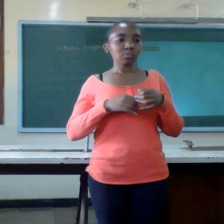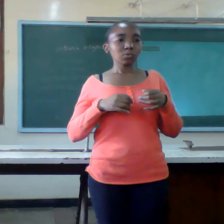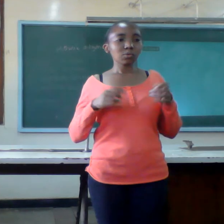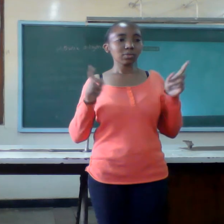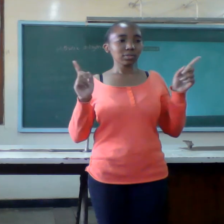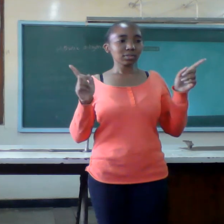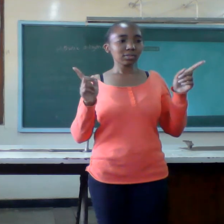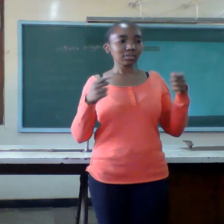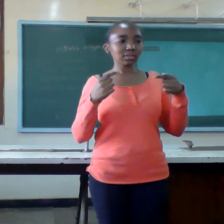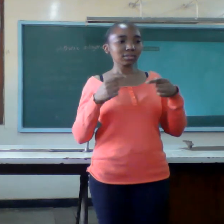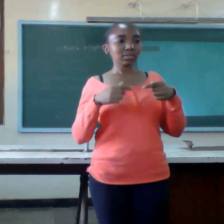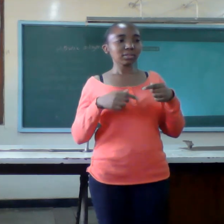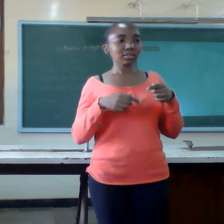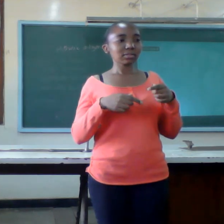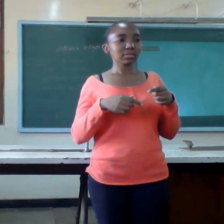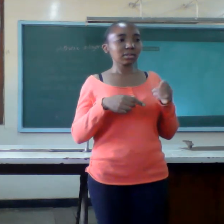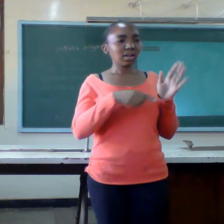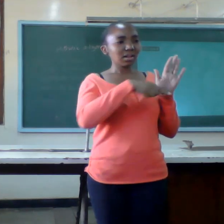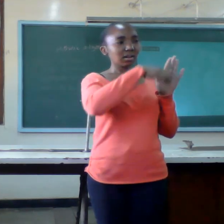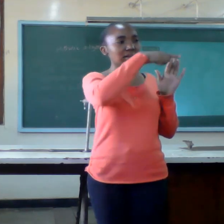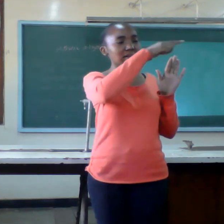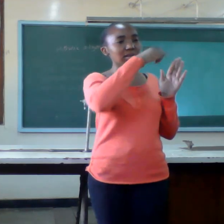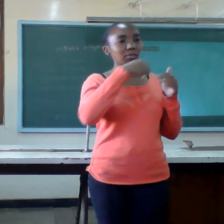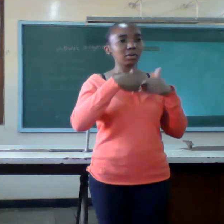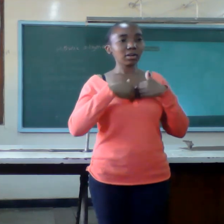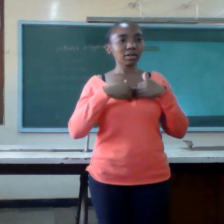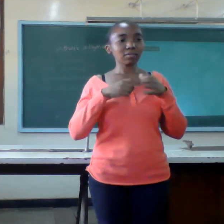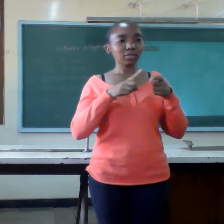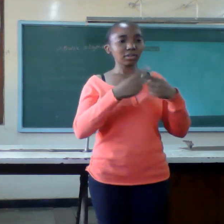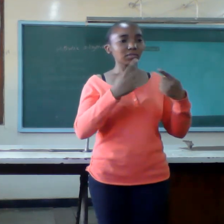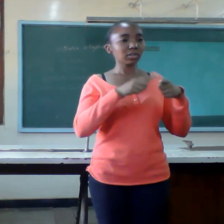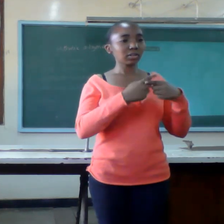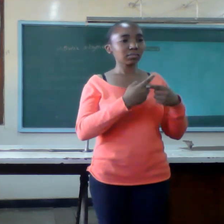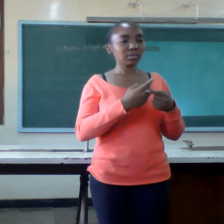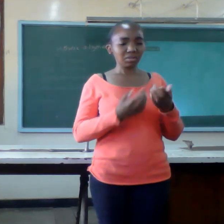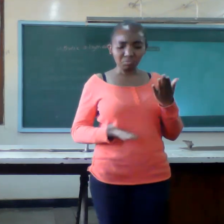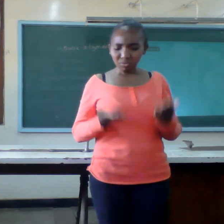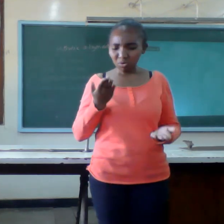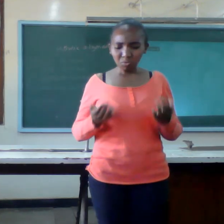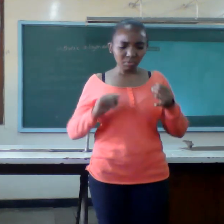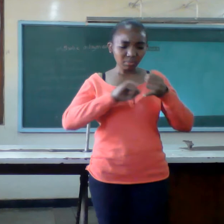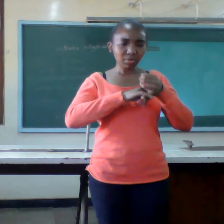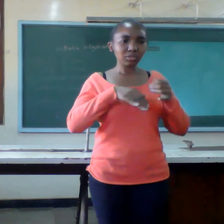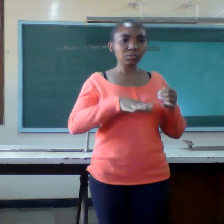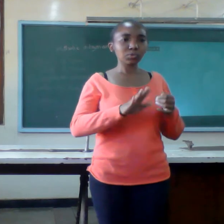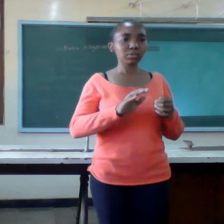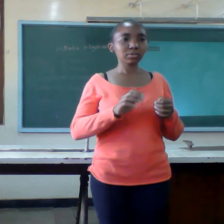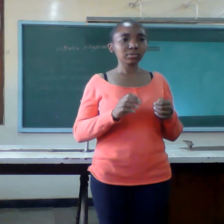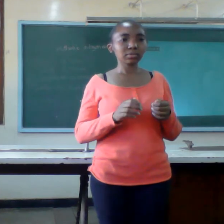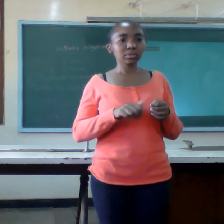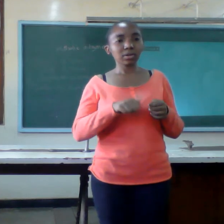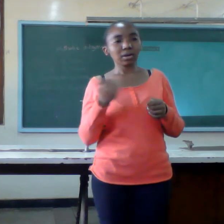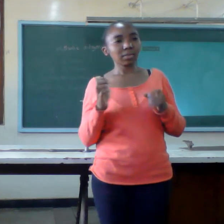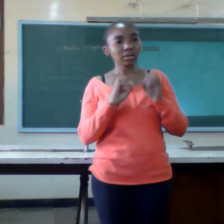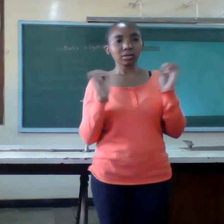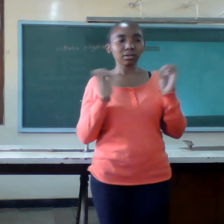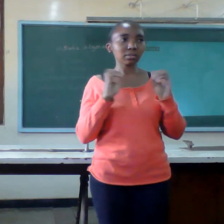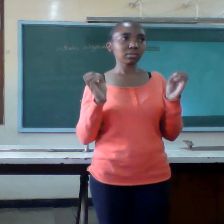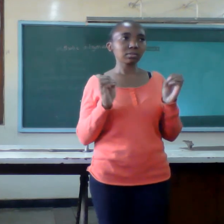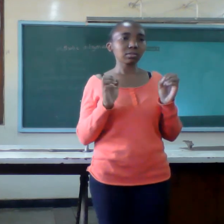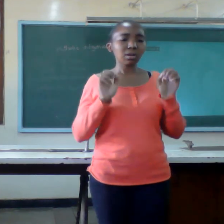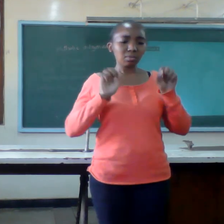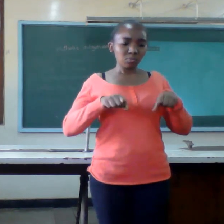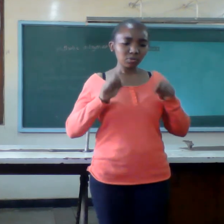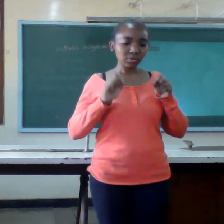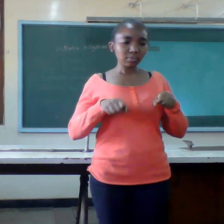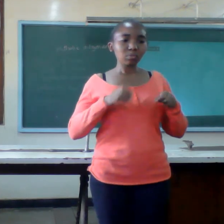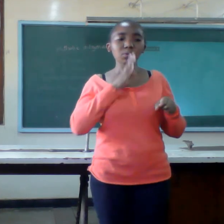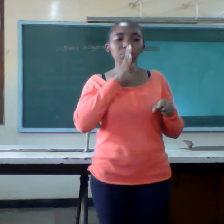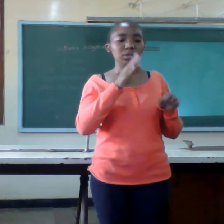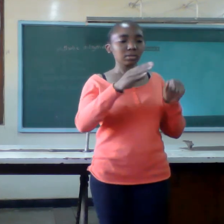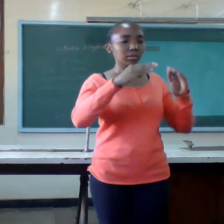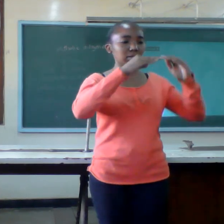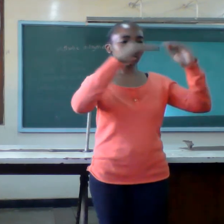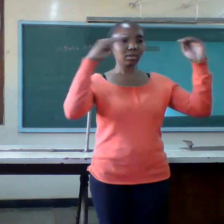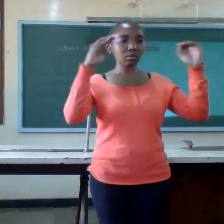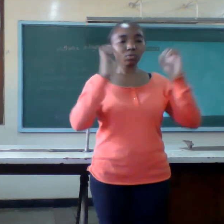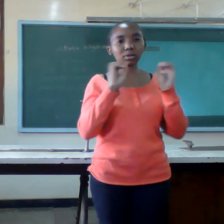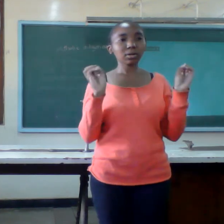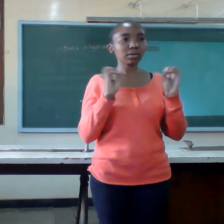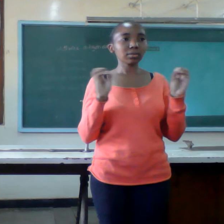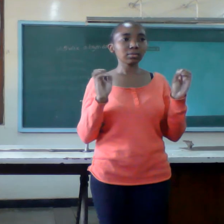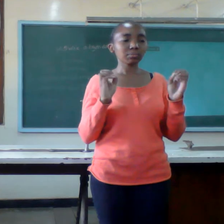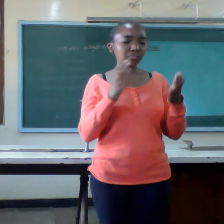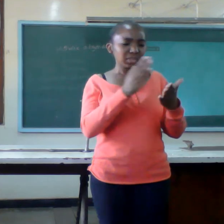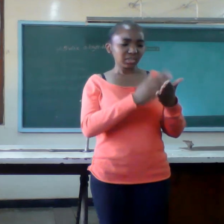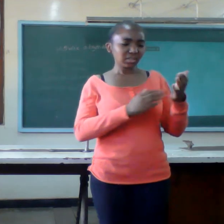don't compare your marriage with anyone else we can never be equal some will be fun some be hired